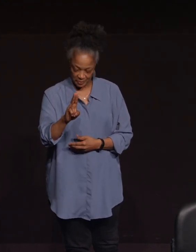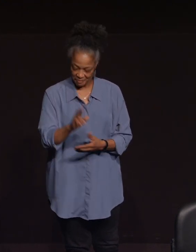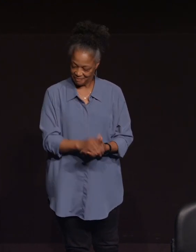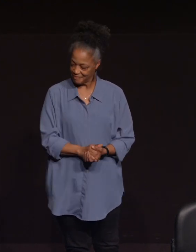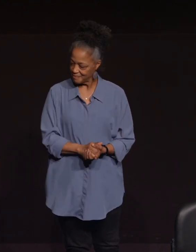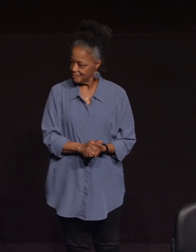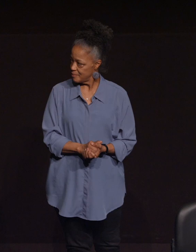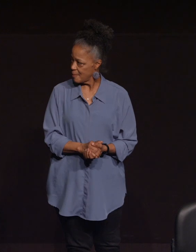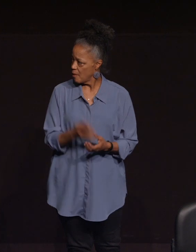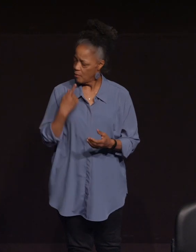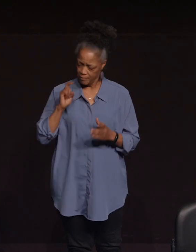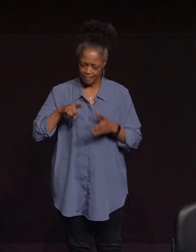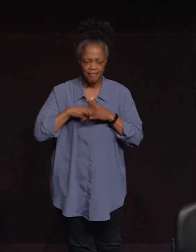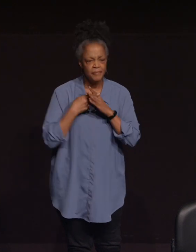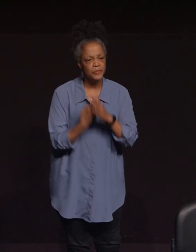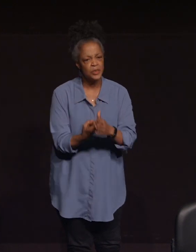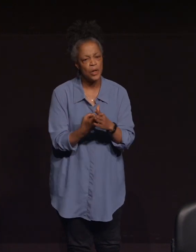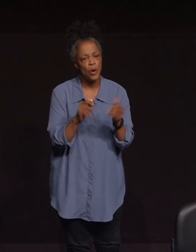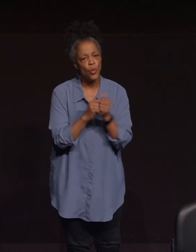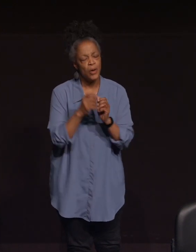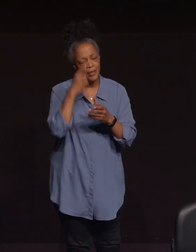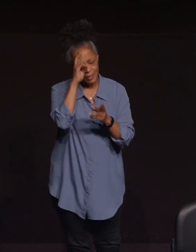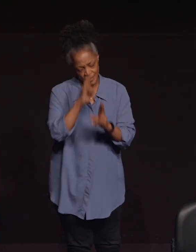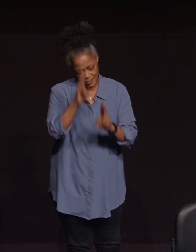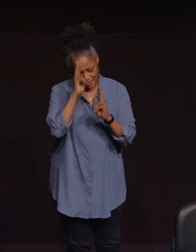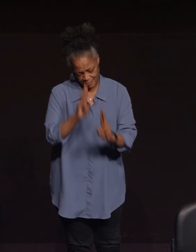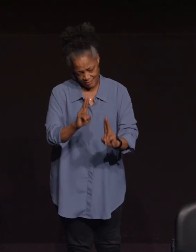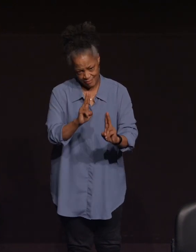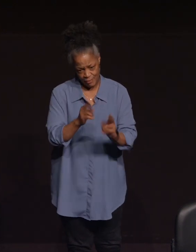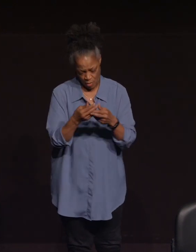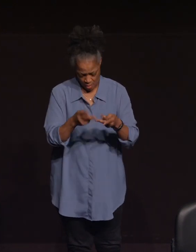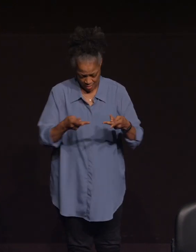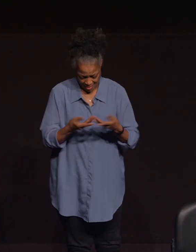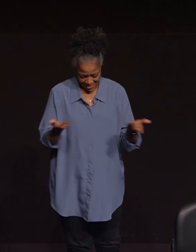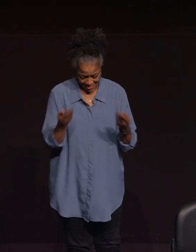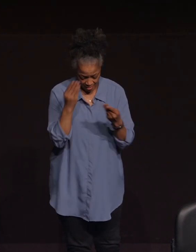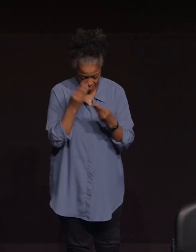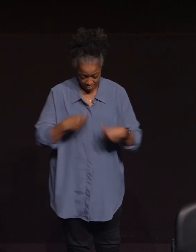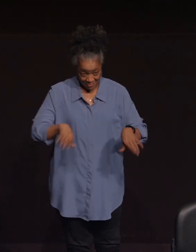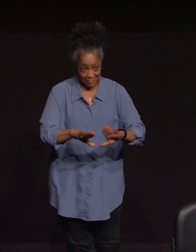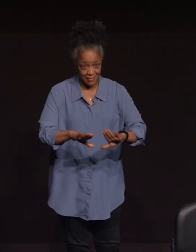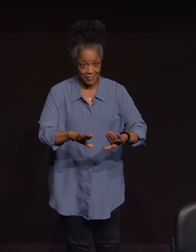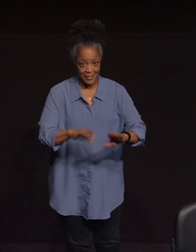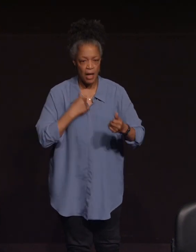We need to begin with an acknowledgment of our place and our time.